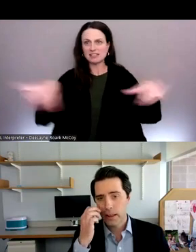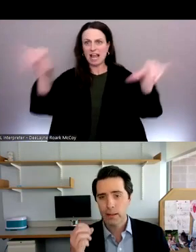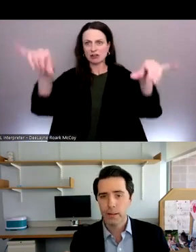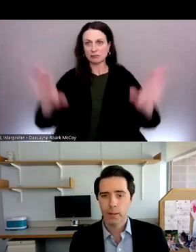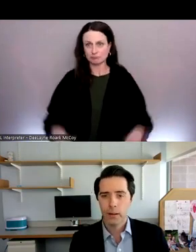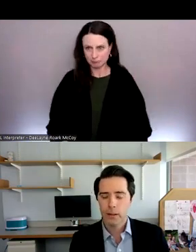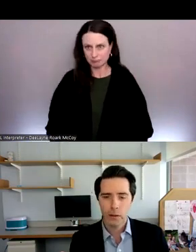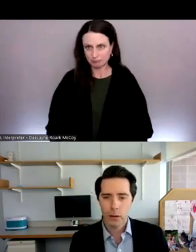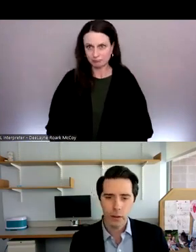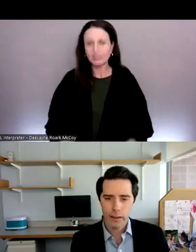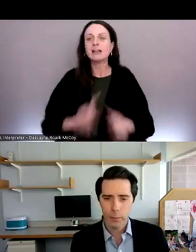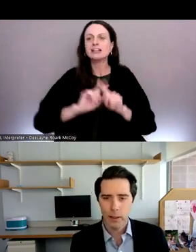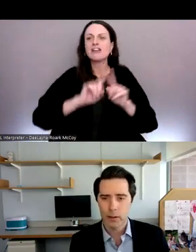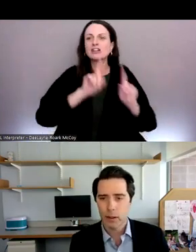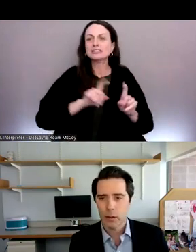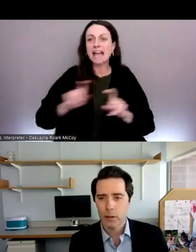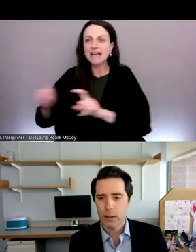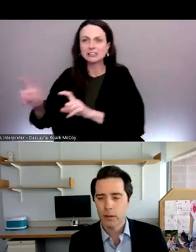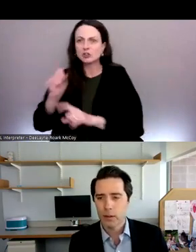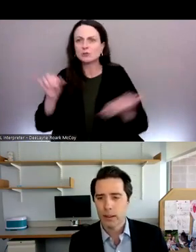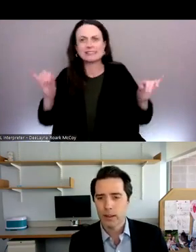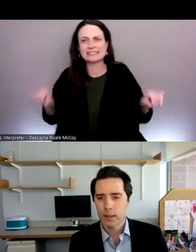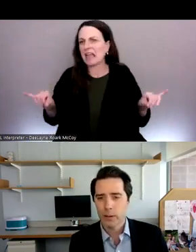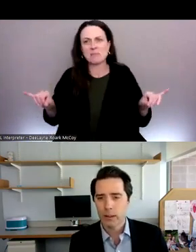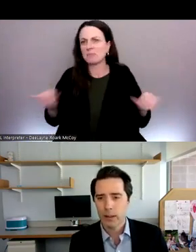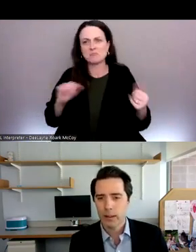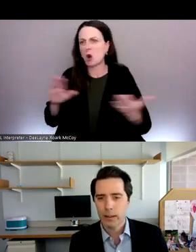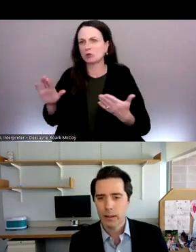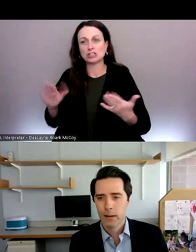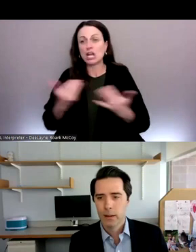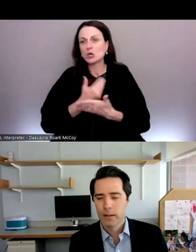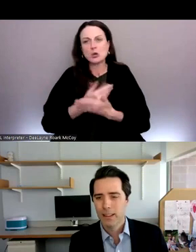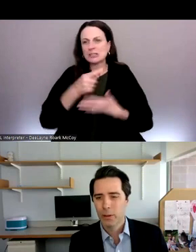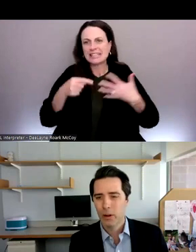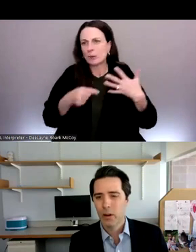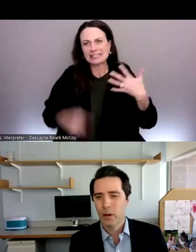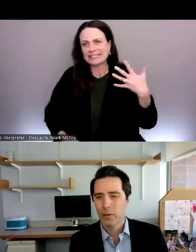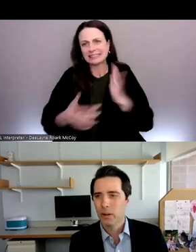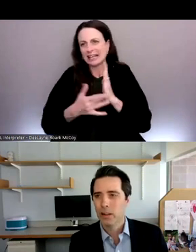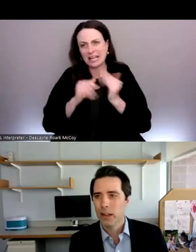different tests essentially do the same thing so they use these new sequencing